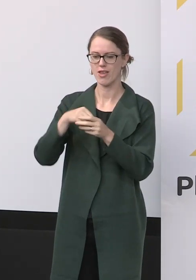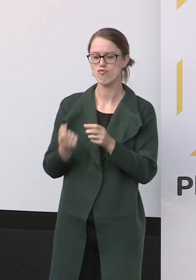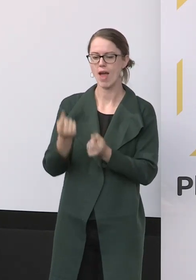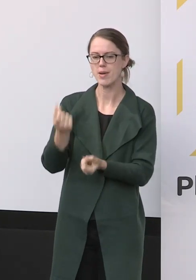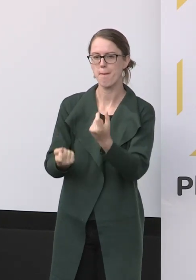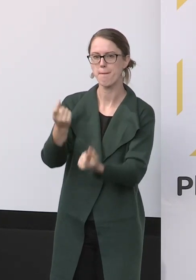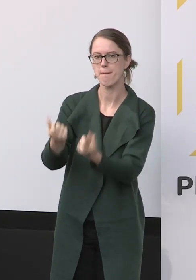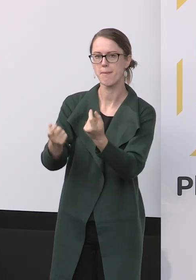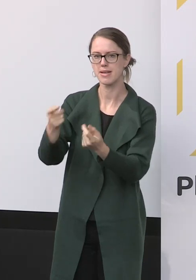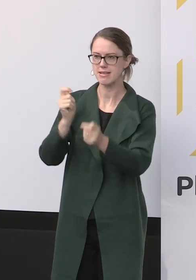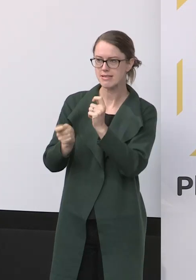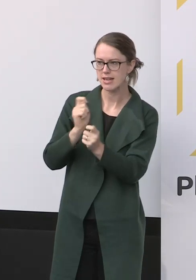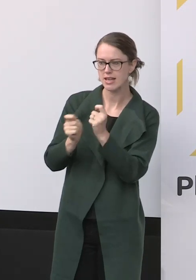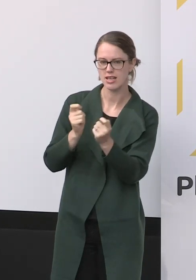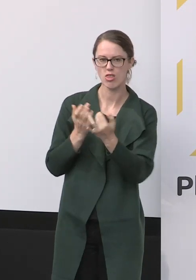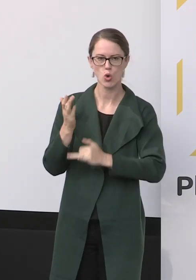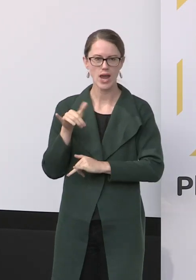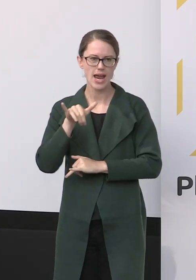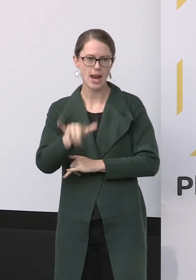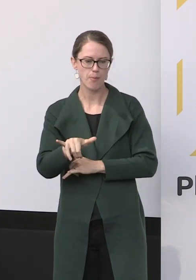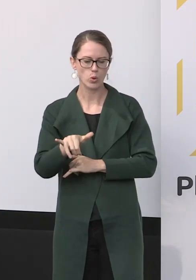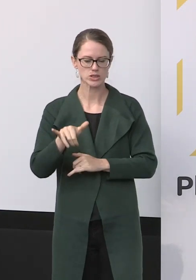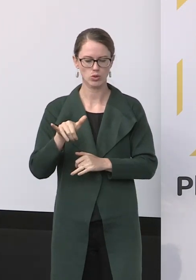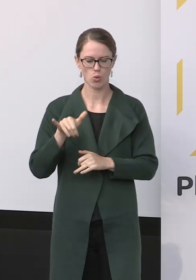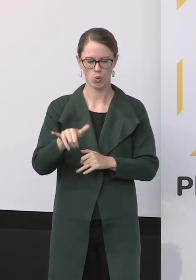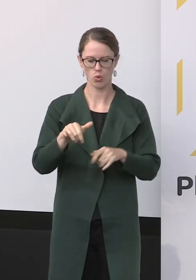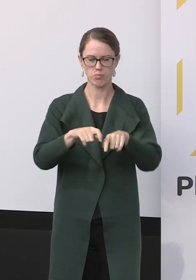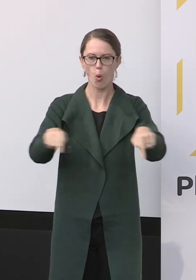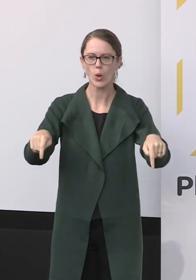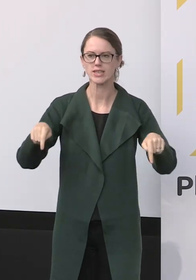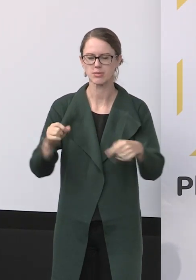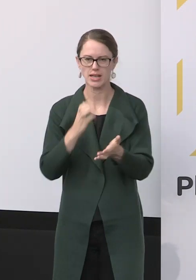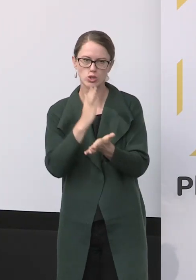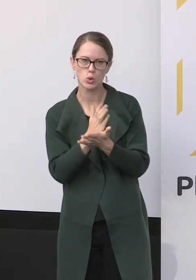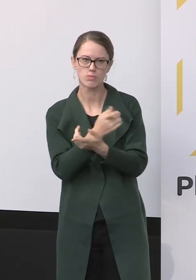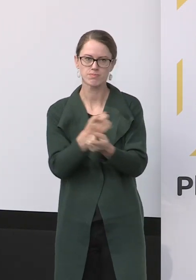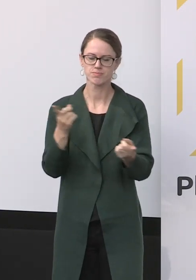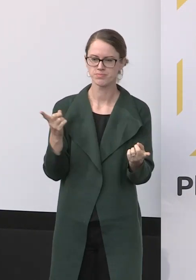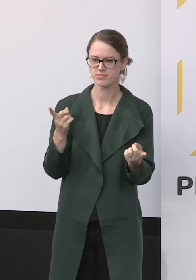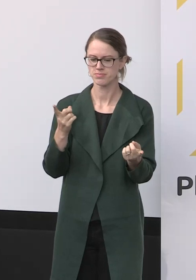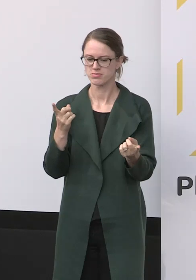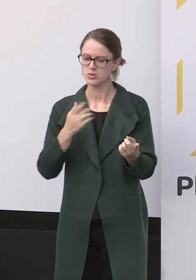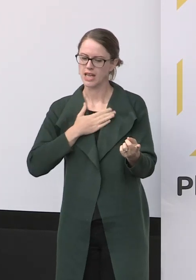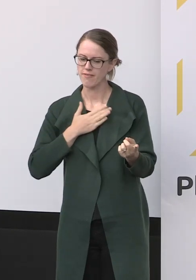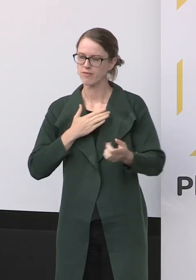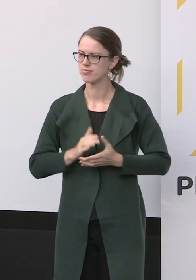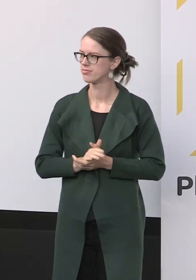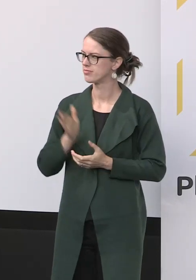crew are at that increased risk, they will be part of the surveillance testing that we will be doing around the